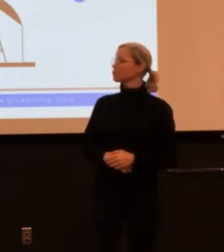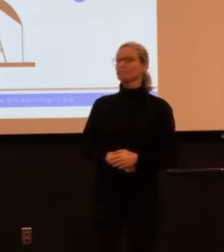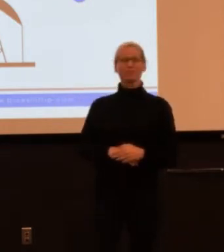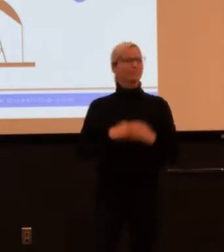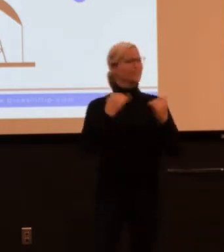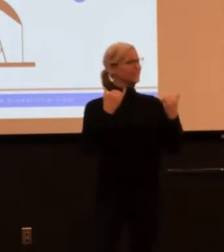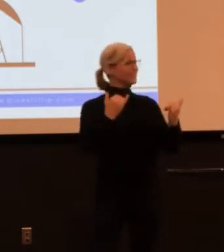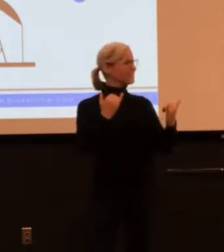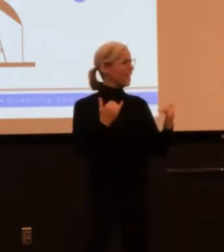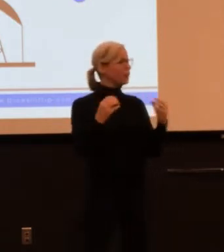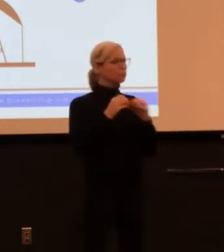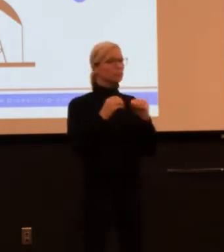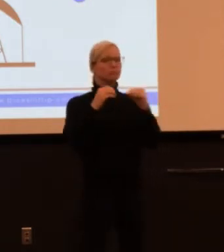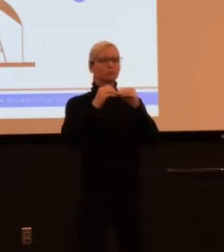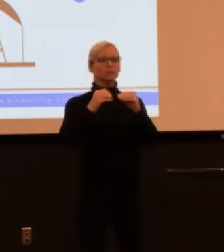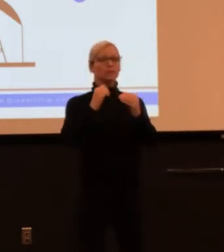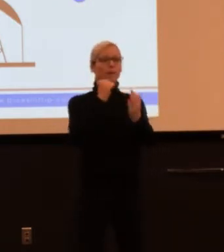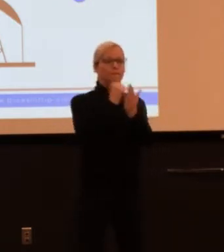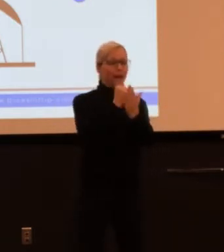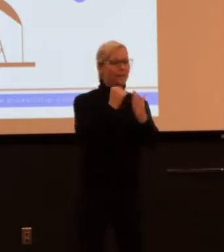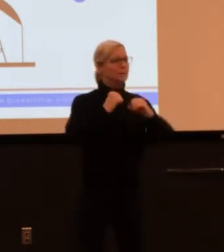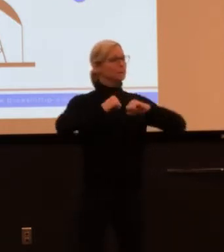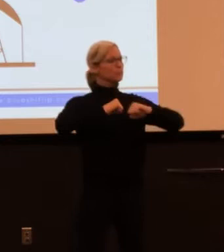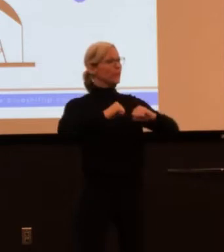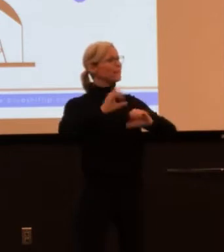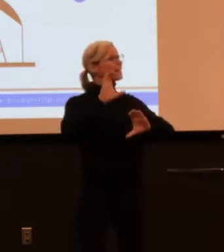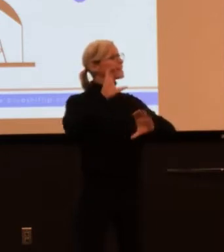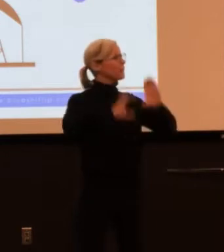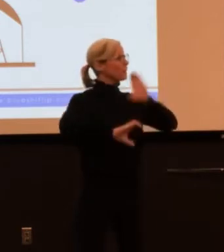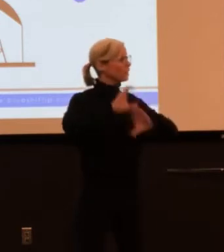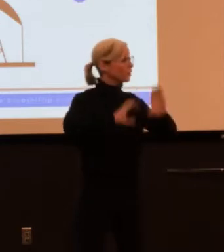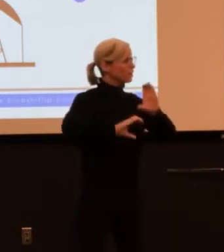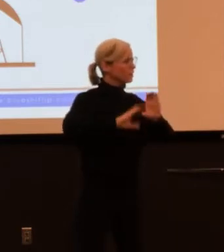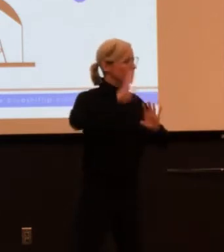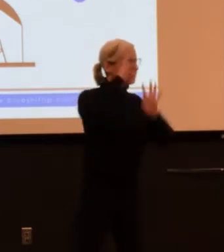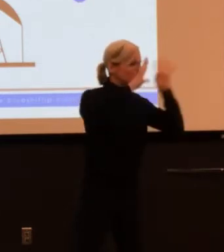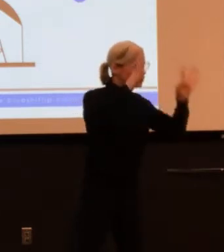granted on chemical inventions, biological inventions.